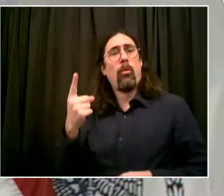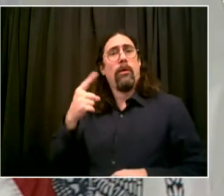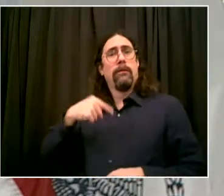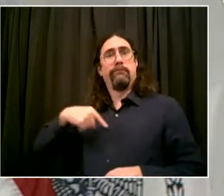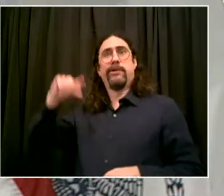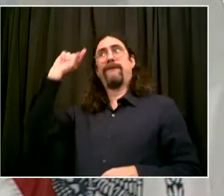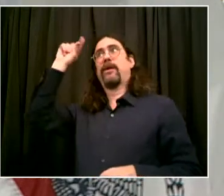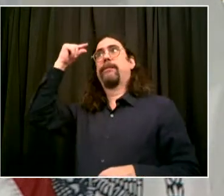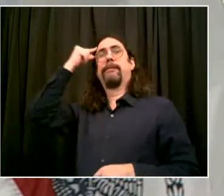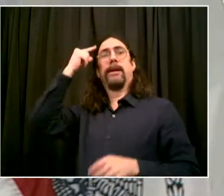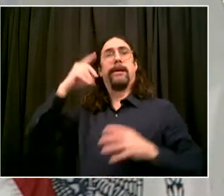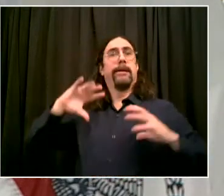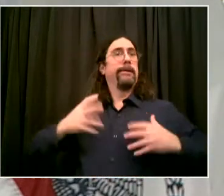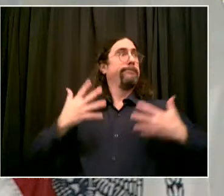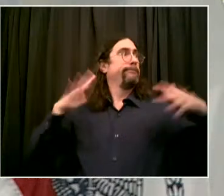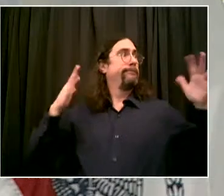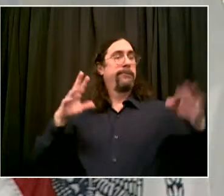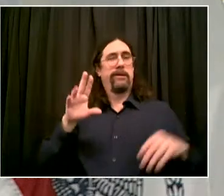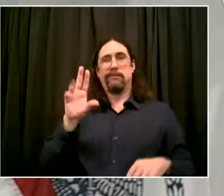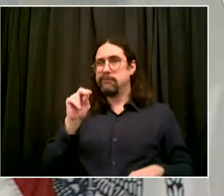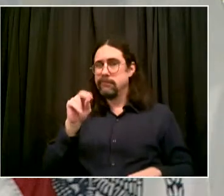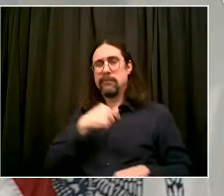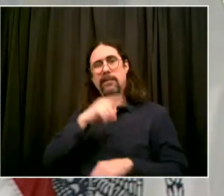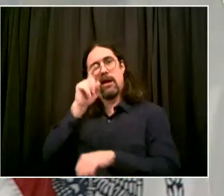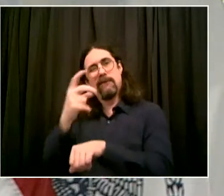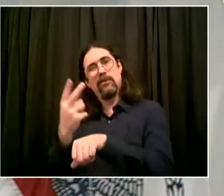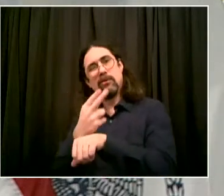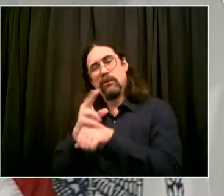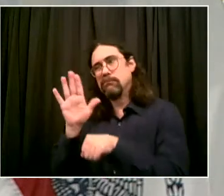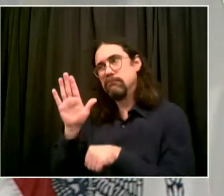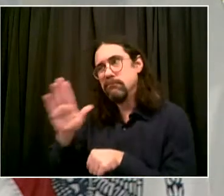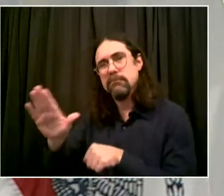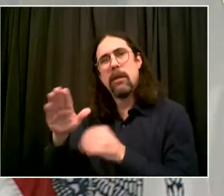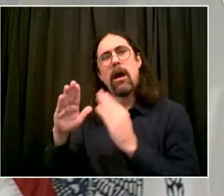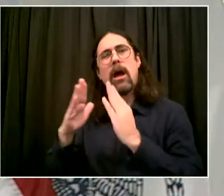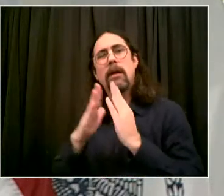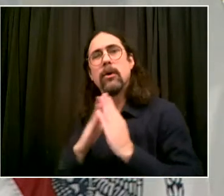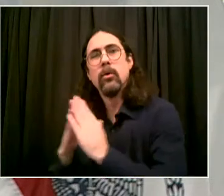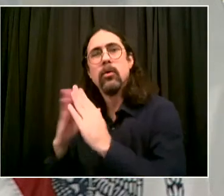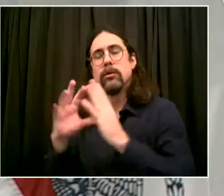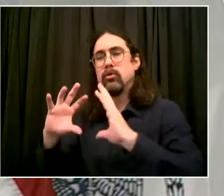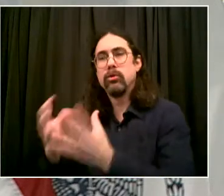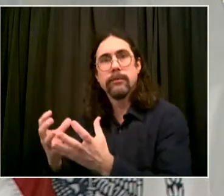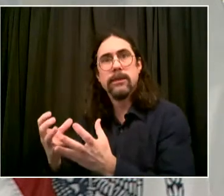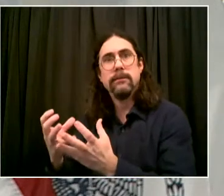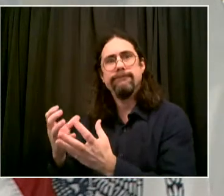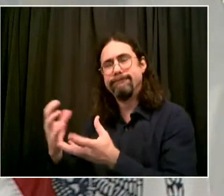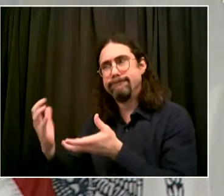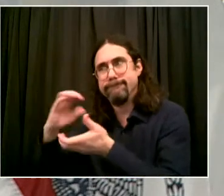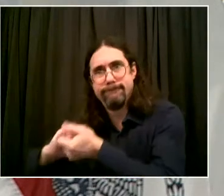WHAT WE BEEN DOING IN PUBLIC HOUSING DEVELOPMENTS. YYOU NEED CLERGY AND COMMUNITY LEADERS, THAT FOR YOU FIGHT